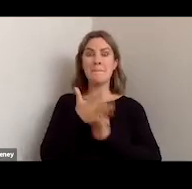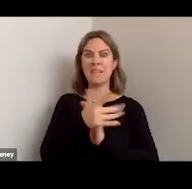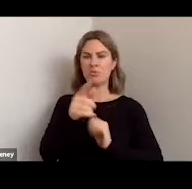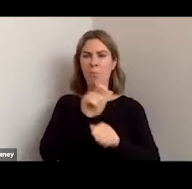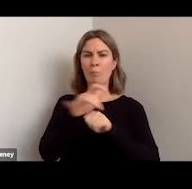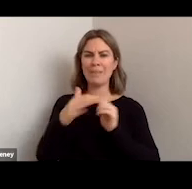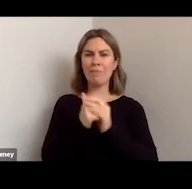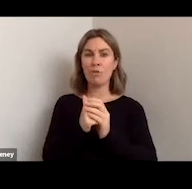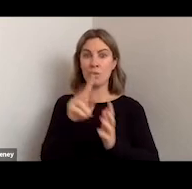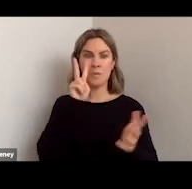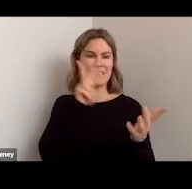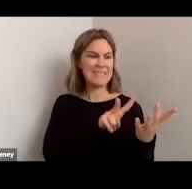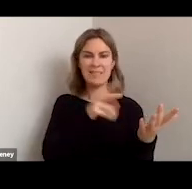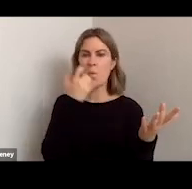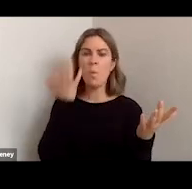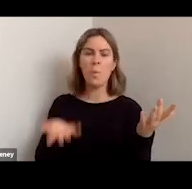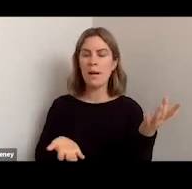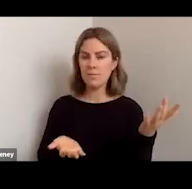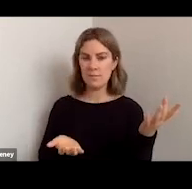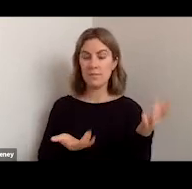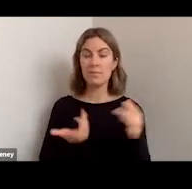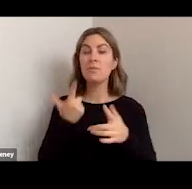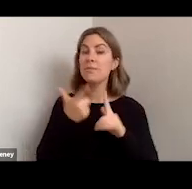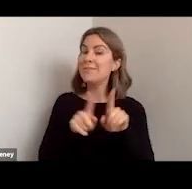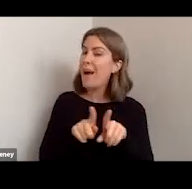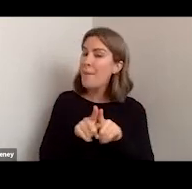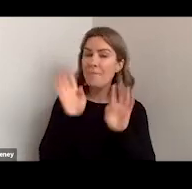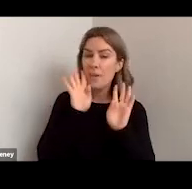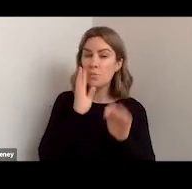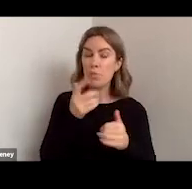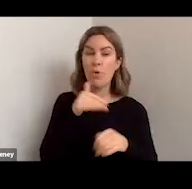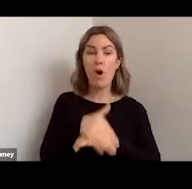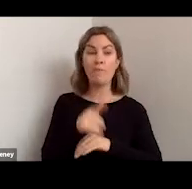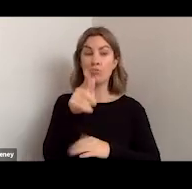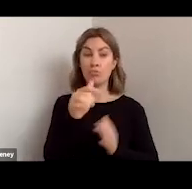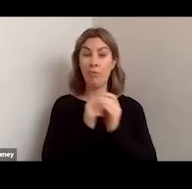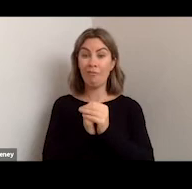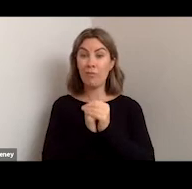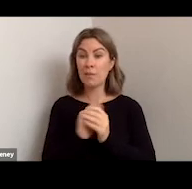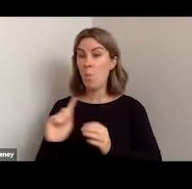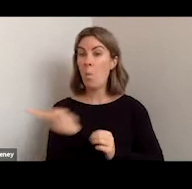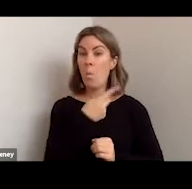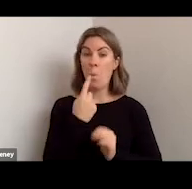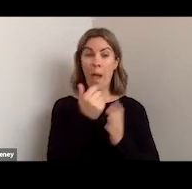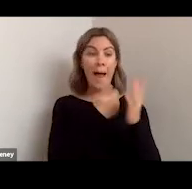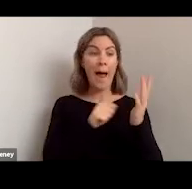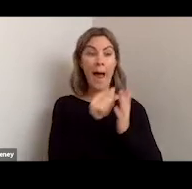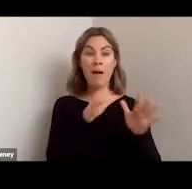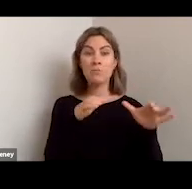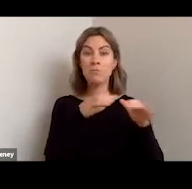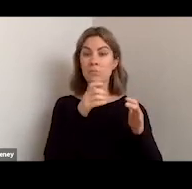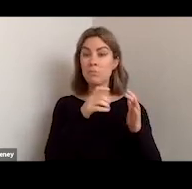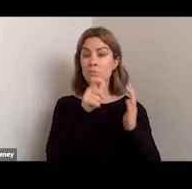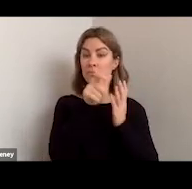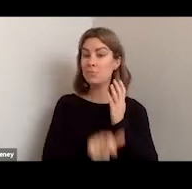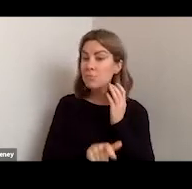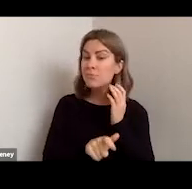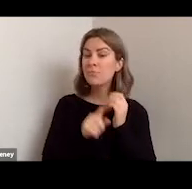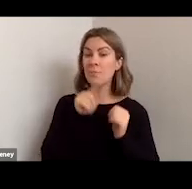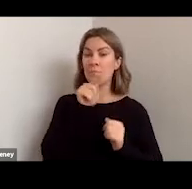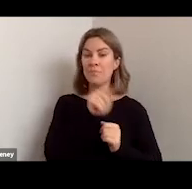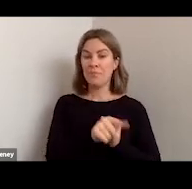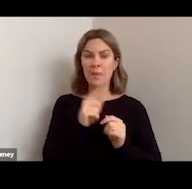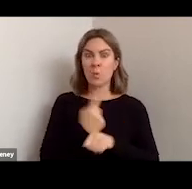friend is sharing a page then you will more likely see that if you're